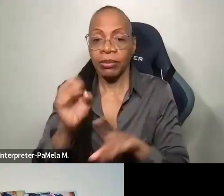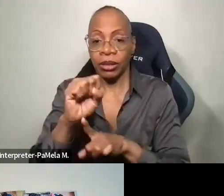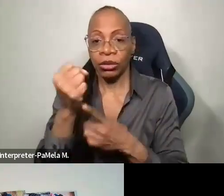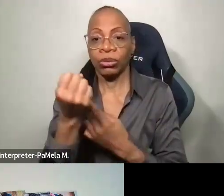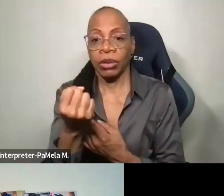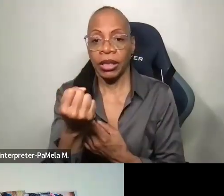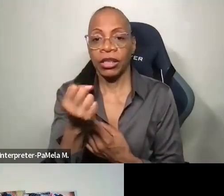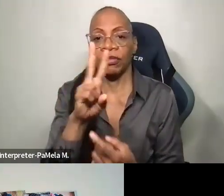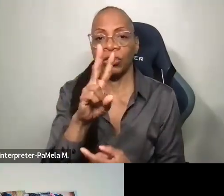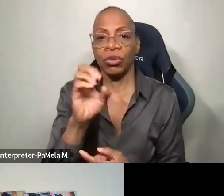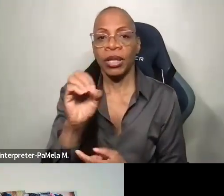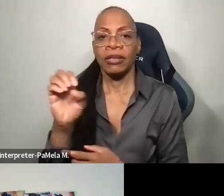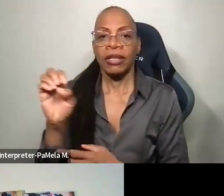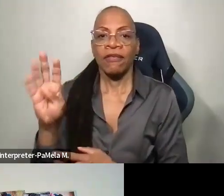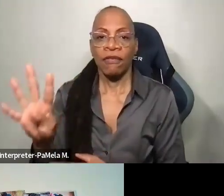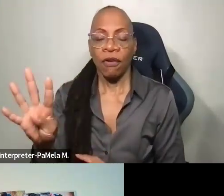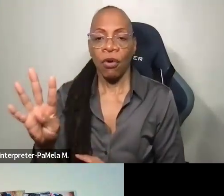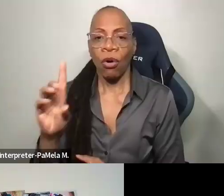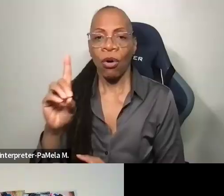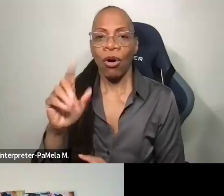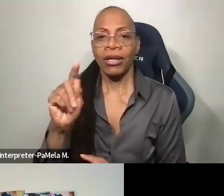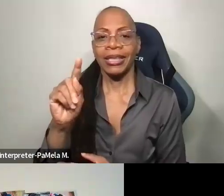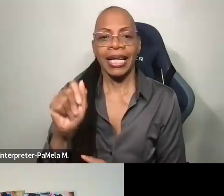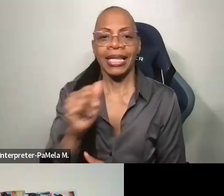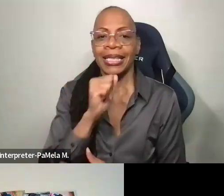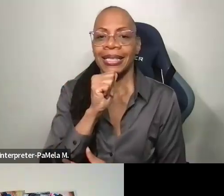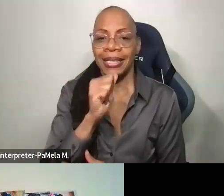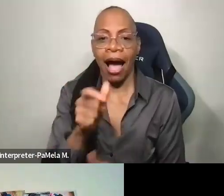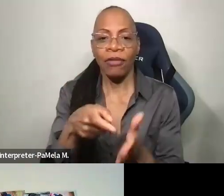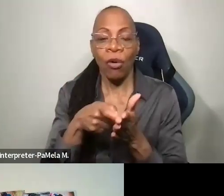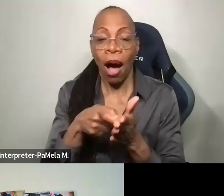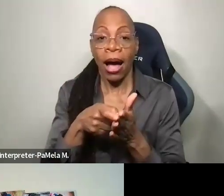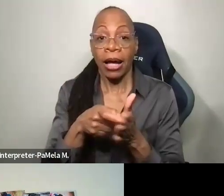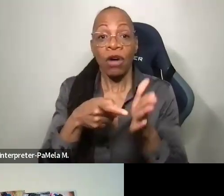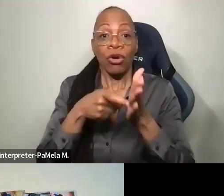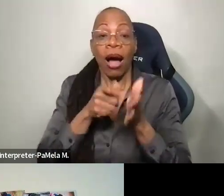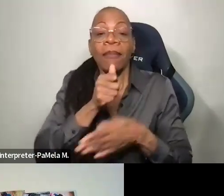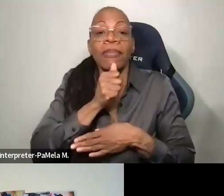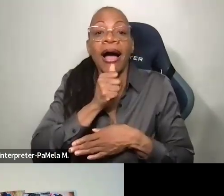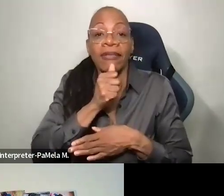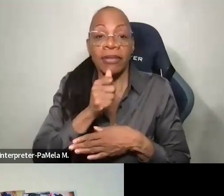The 2004 data and technical standards do not require that. They require privacy policy, and your privacy policy needs to speak to